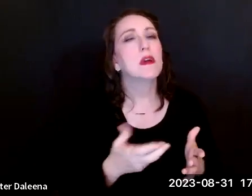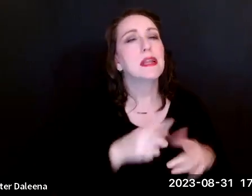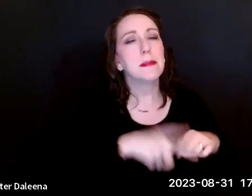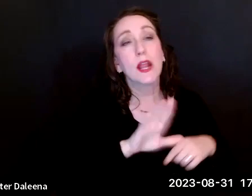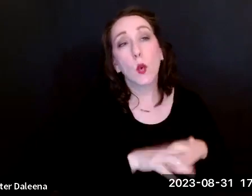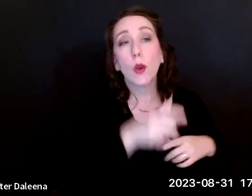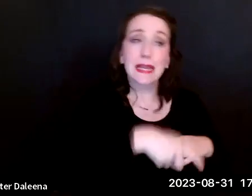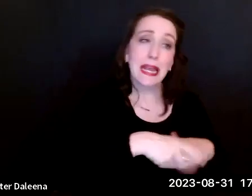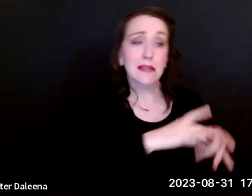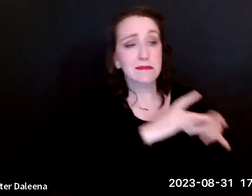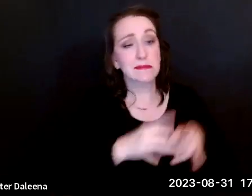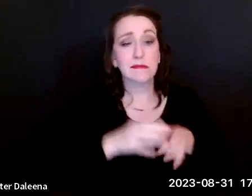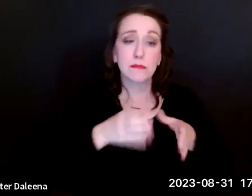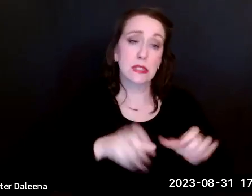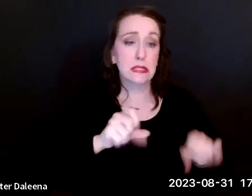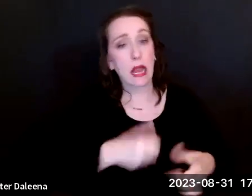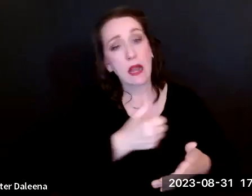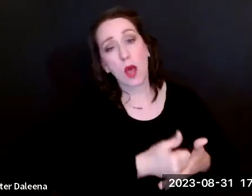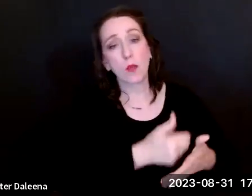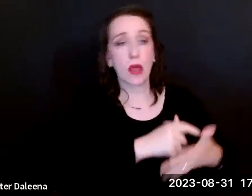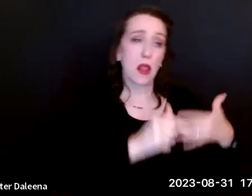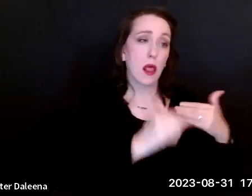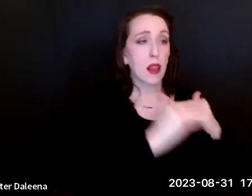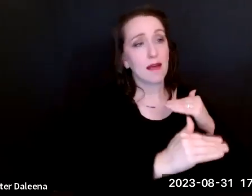be linked to the person that can help you with this level of care or whatever it is